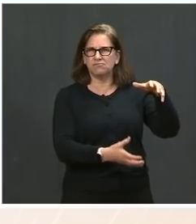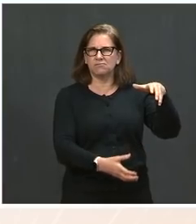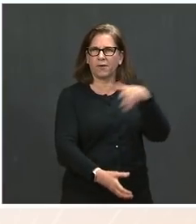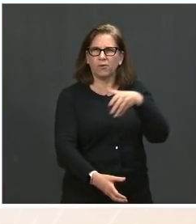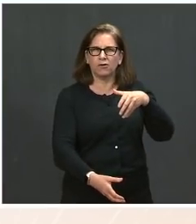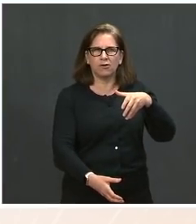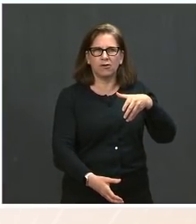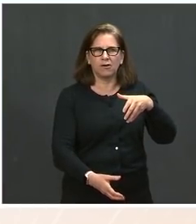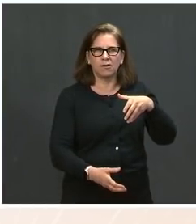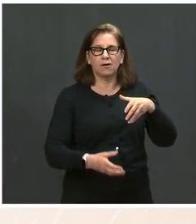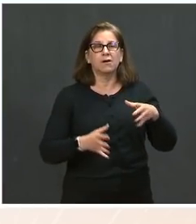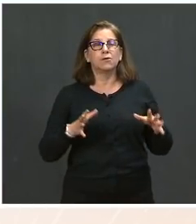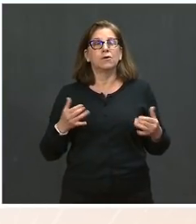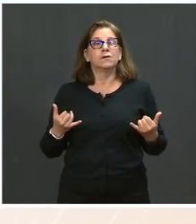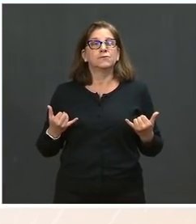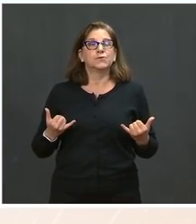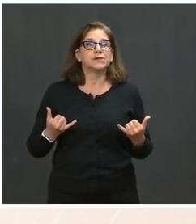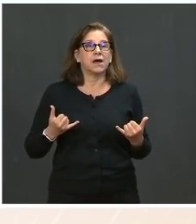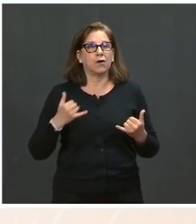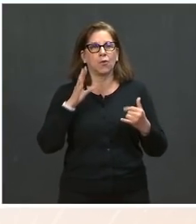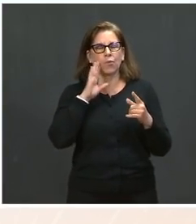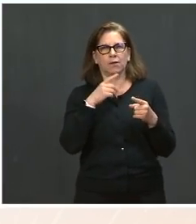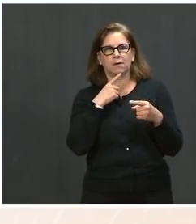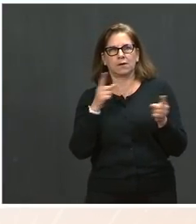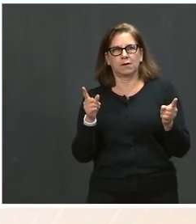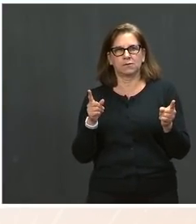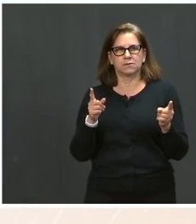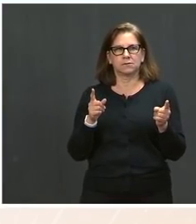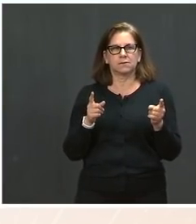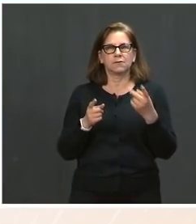two funding opportunities for clean energy technology.